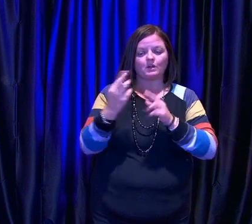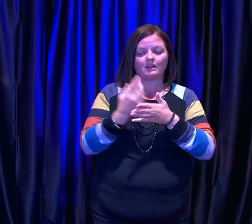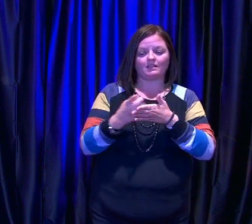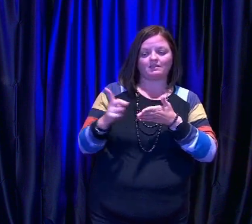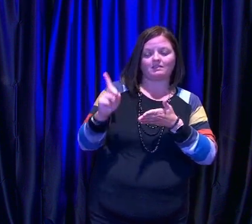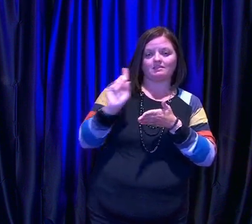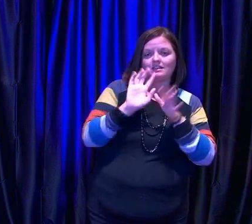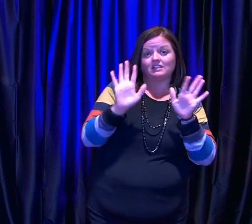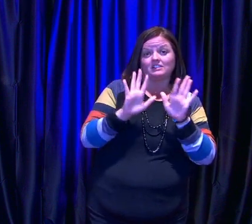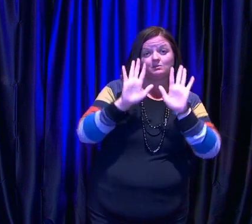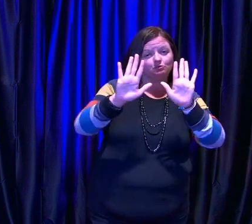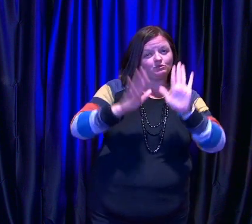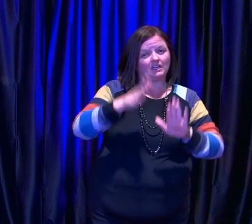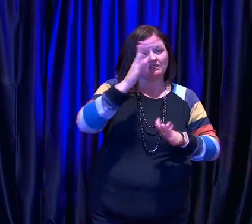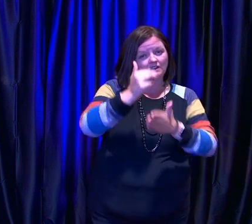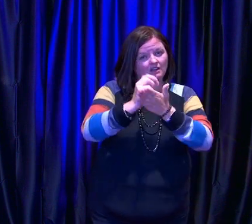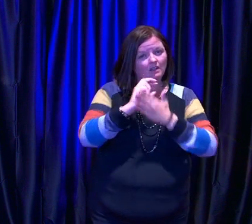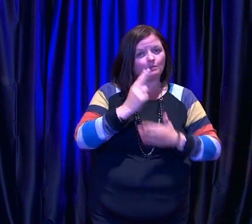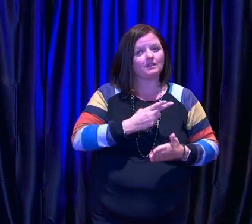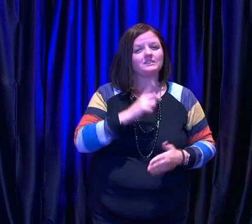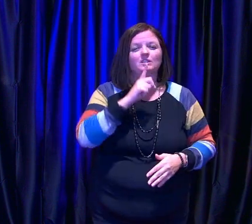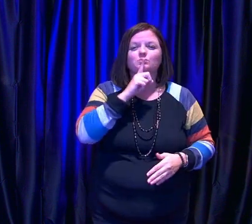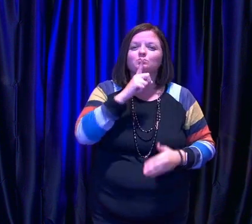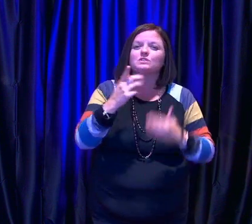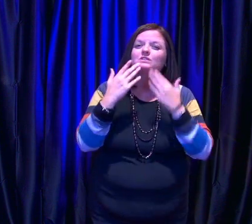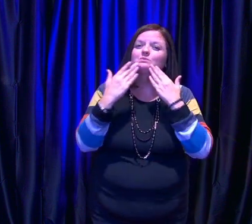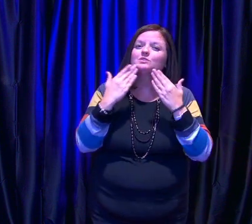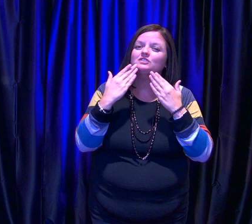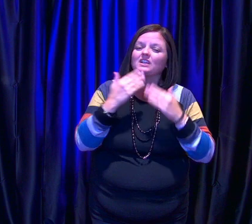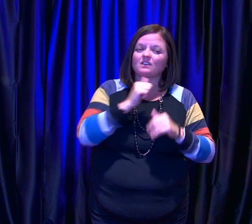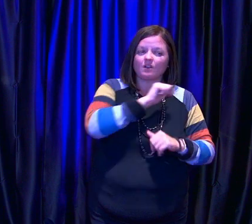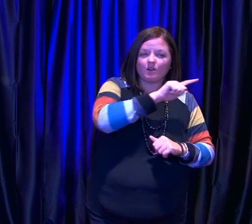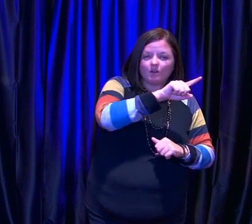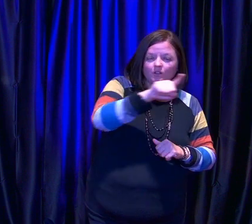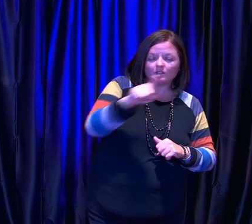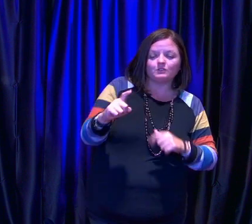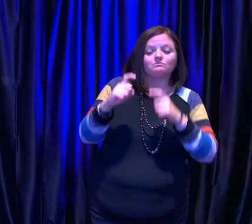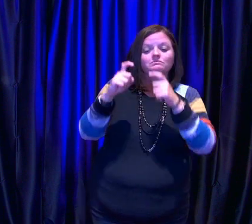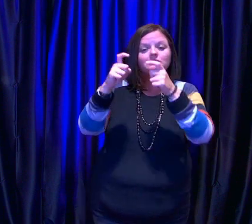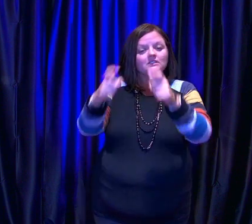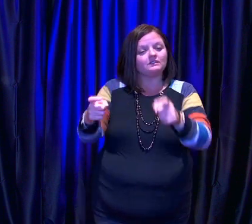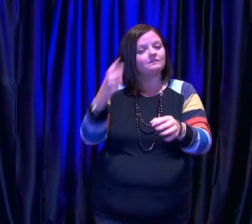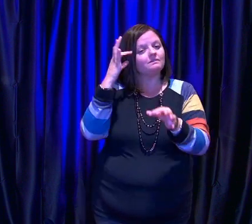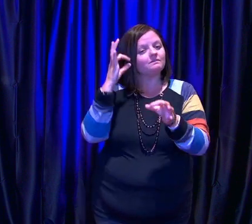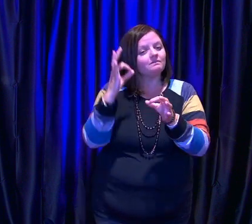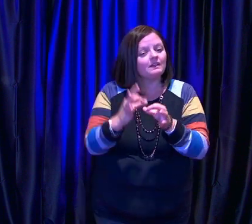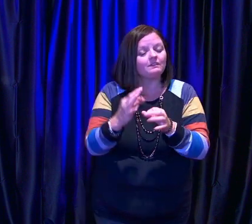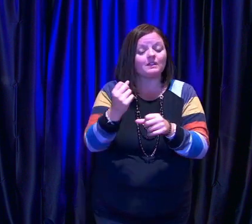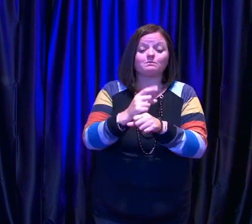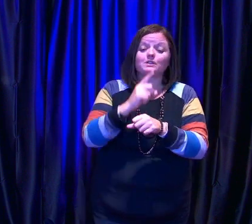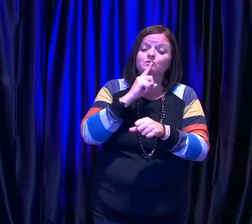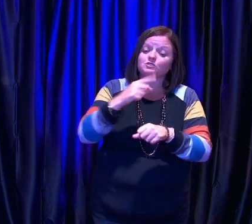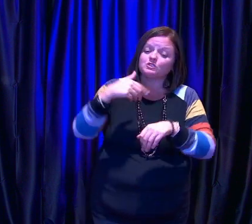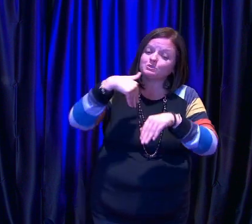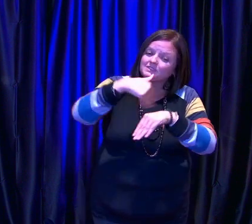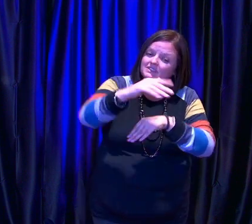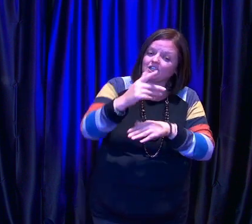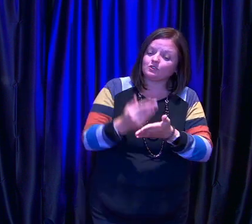and i really appreciate all of you who have given faithfully made sure you sent your tithes in